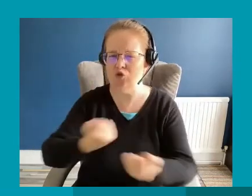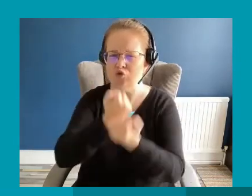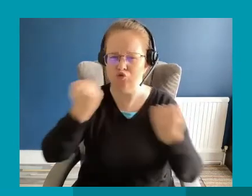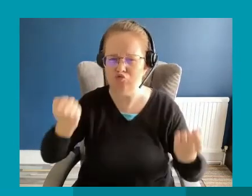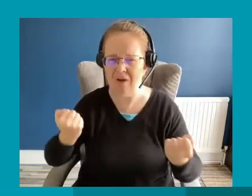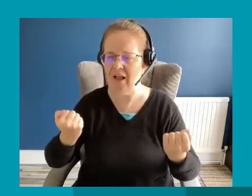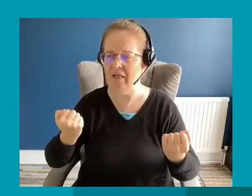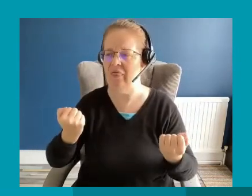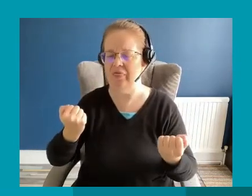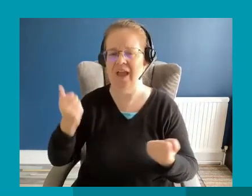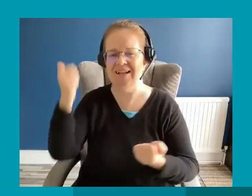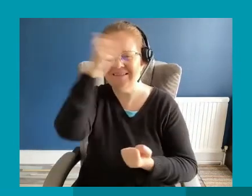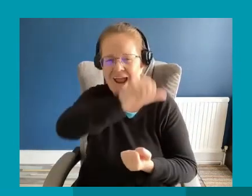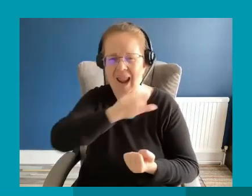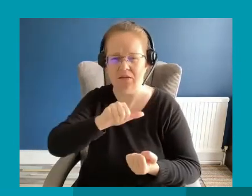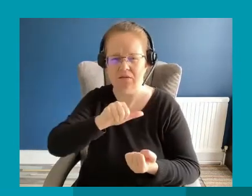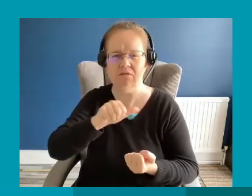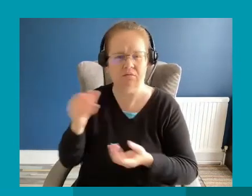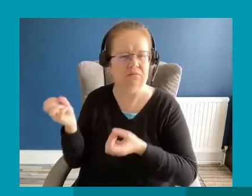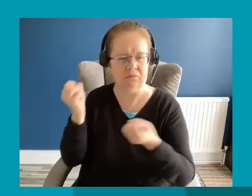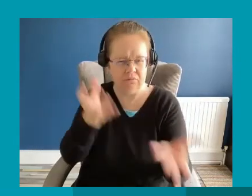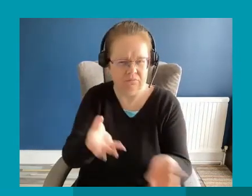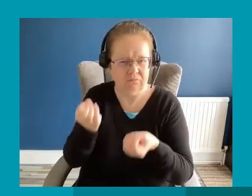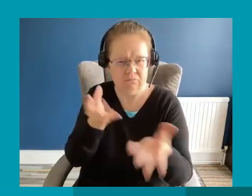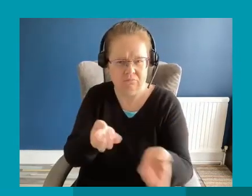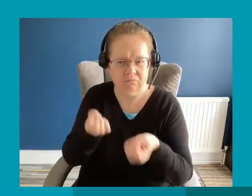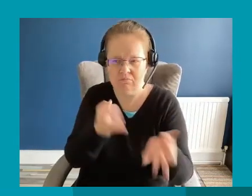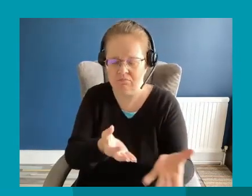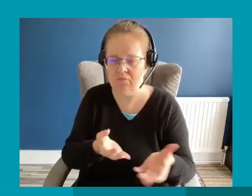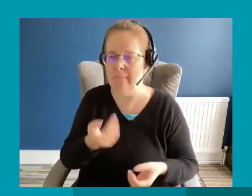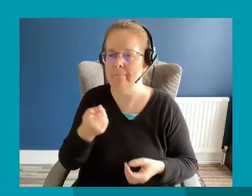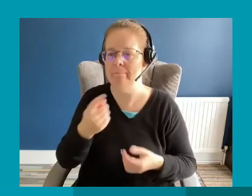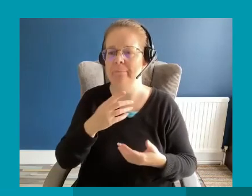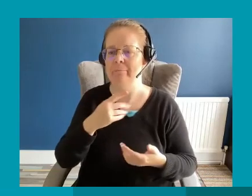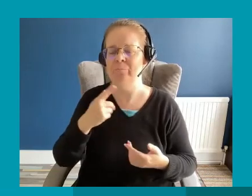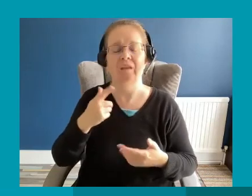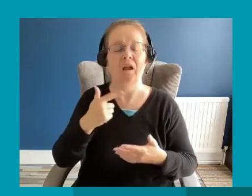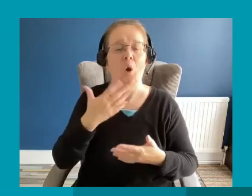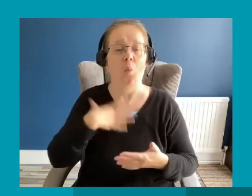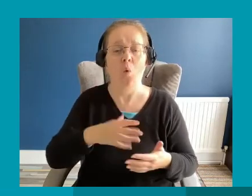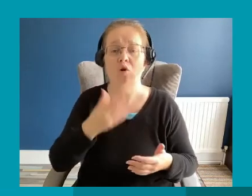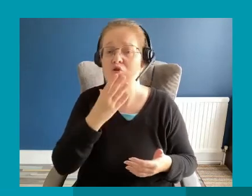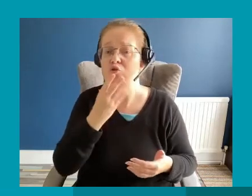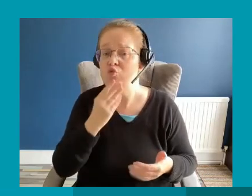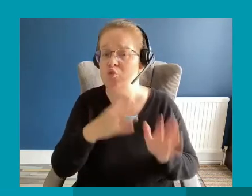If you want to use your disability and use, use an example of some of your fabulous